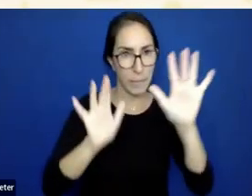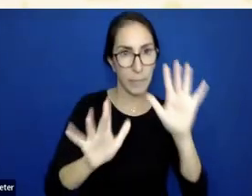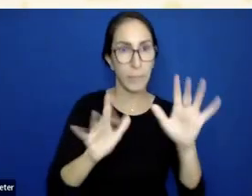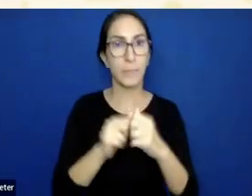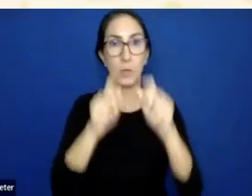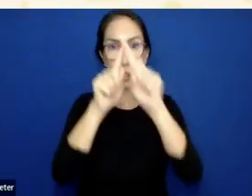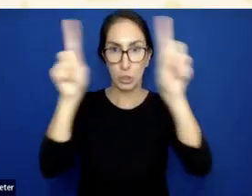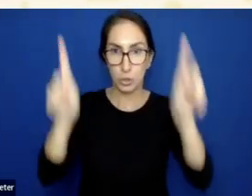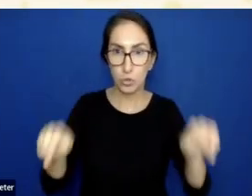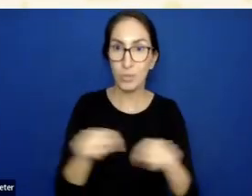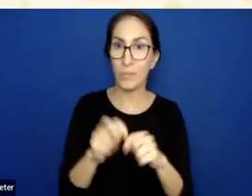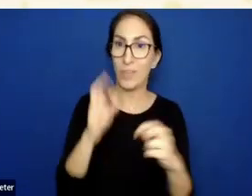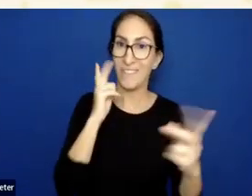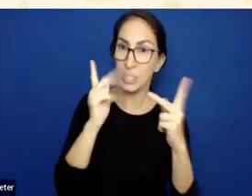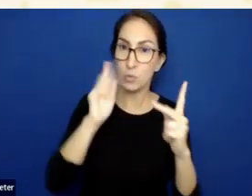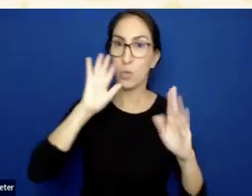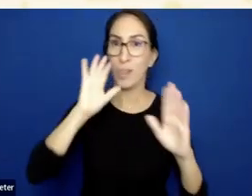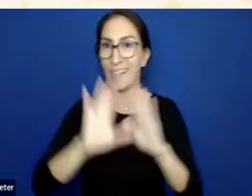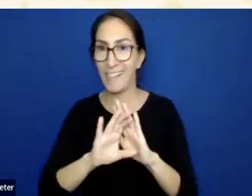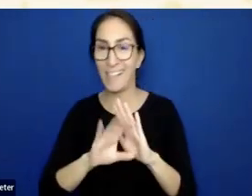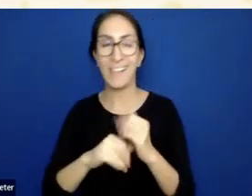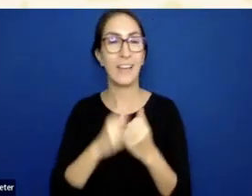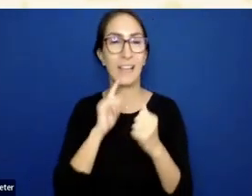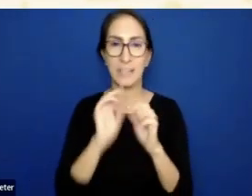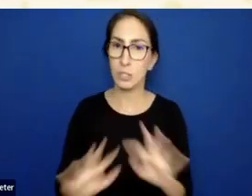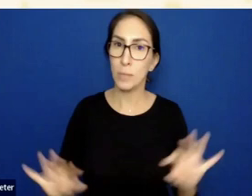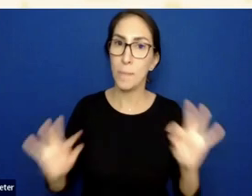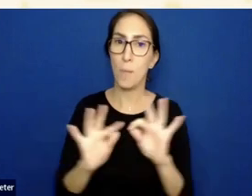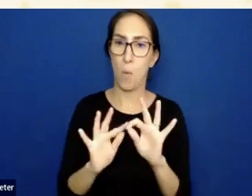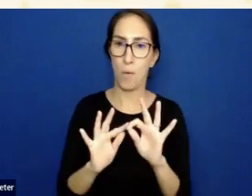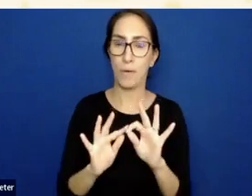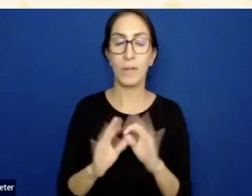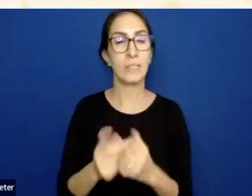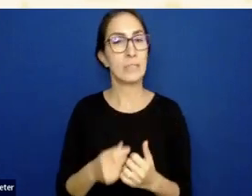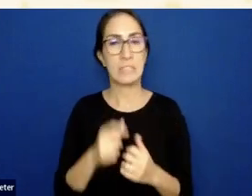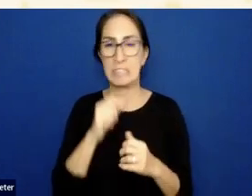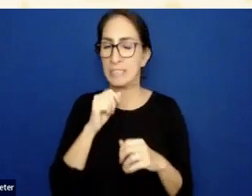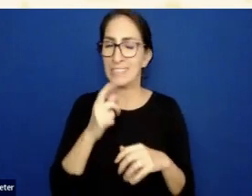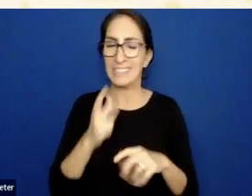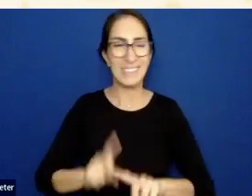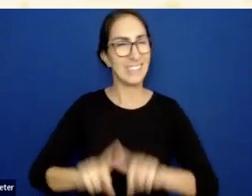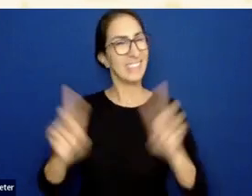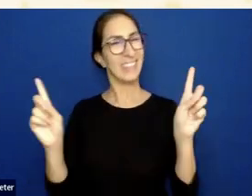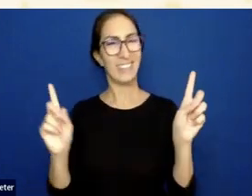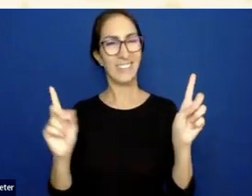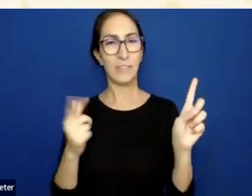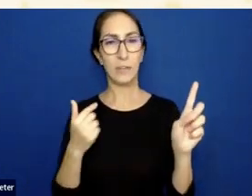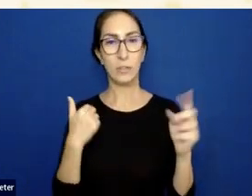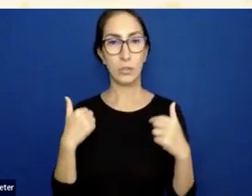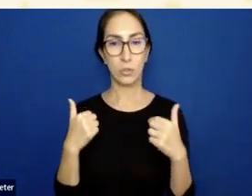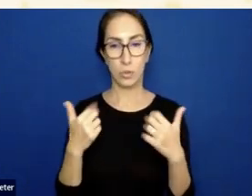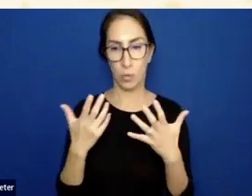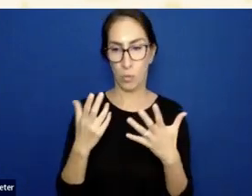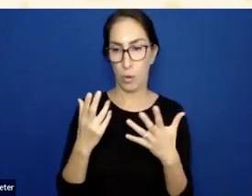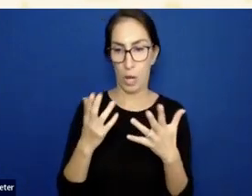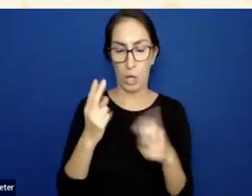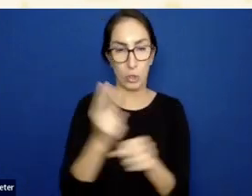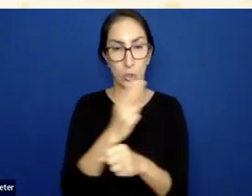We need to think about keyword navigation. It's not the same to navigate our page using a laptop